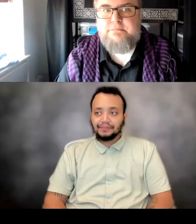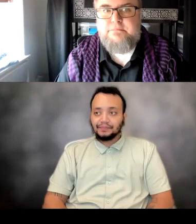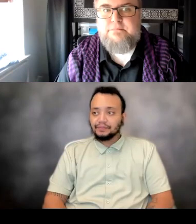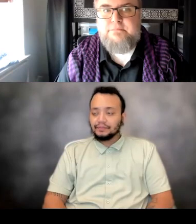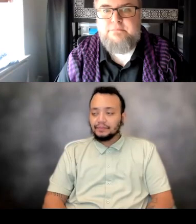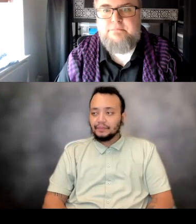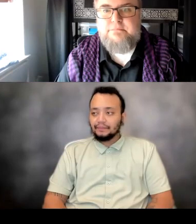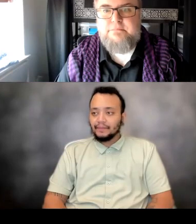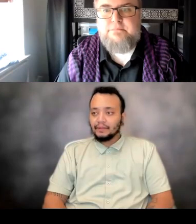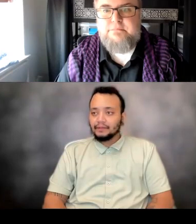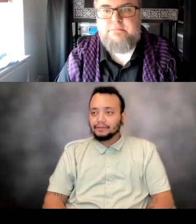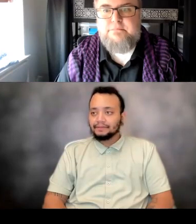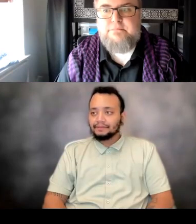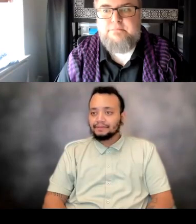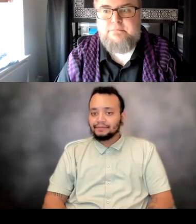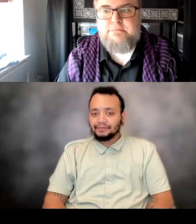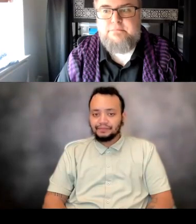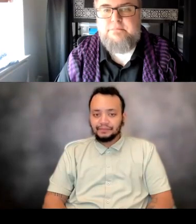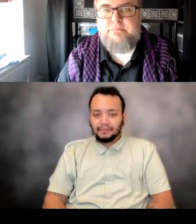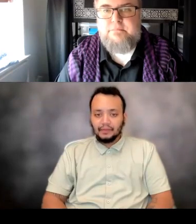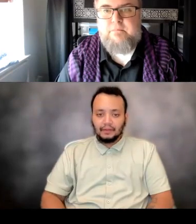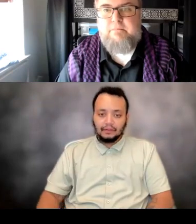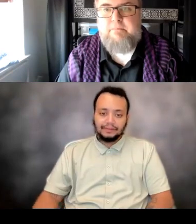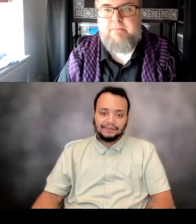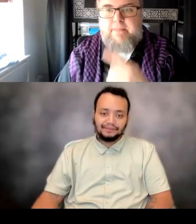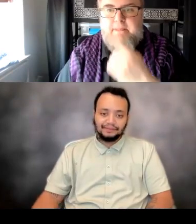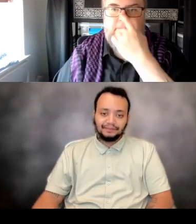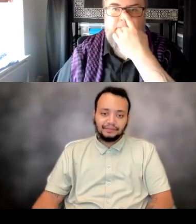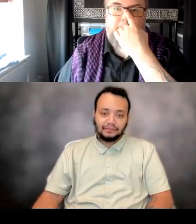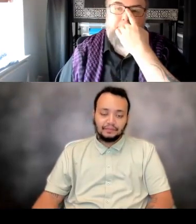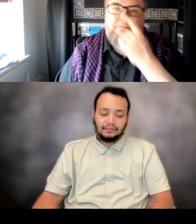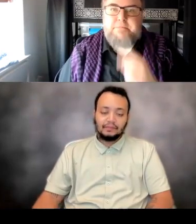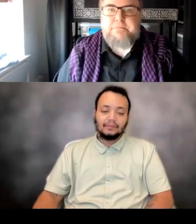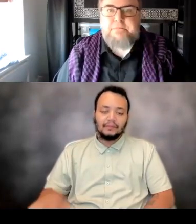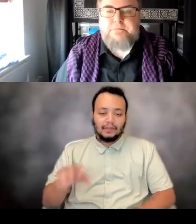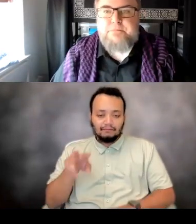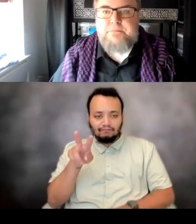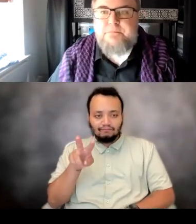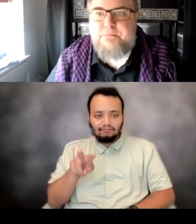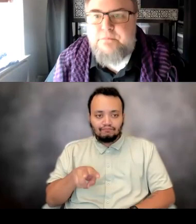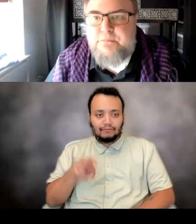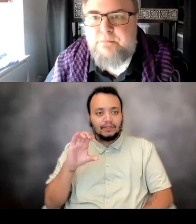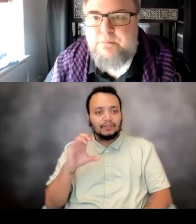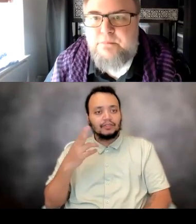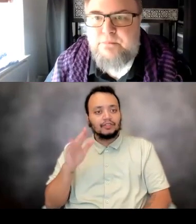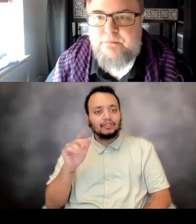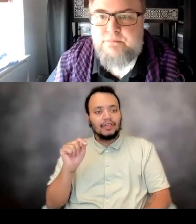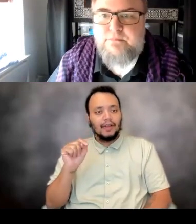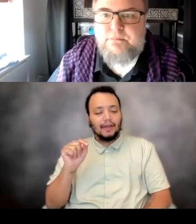I love these in the chat. How do we inspire service providers to want to learn about trans survivors? Great.